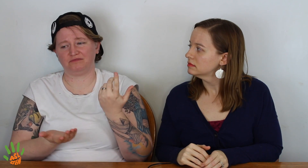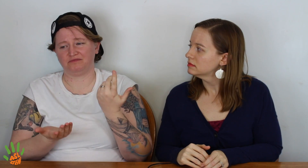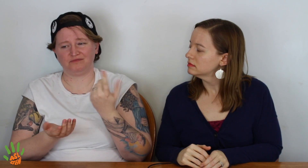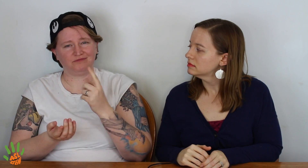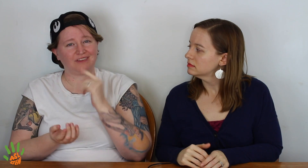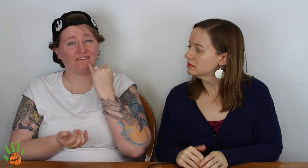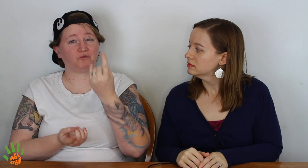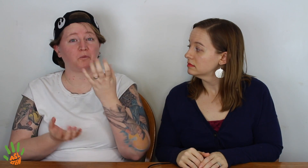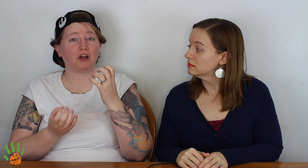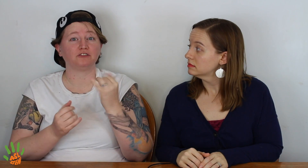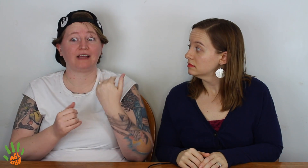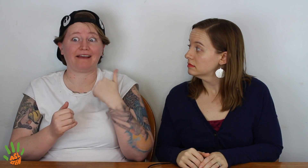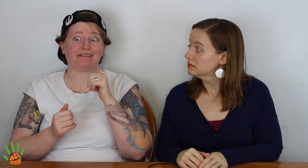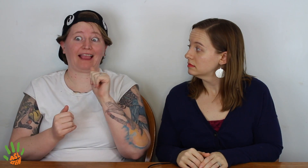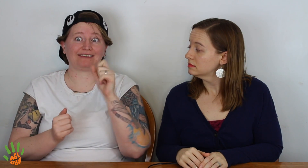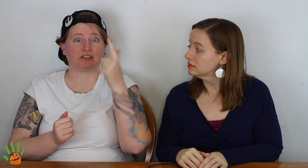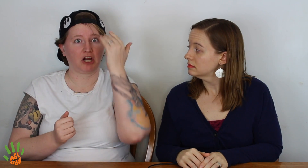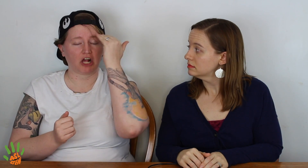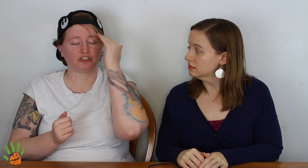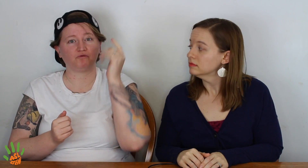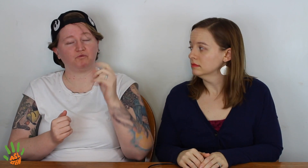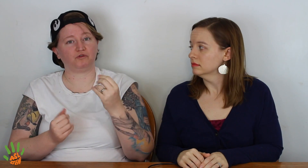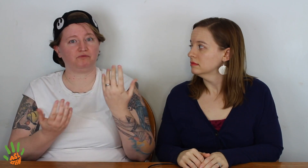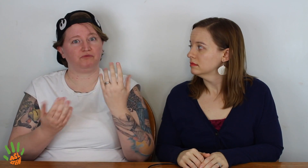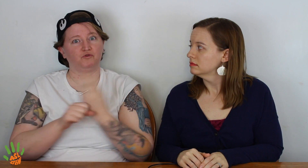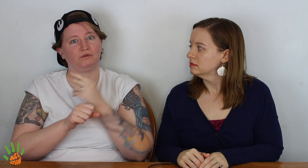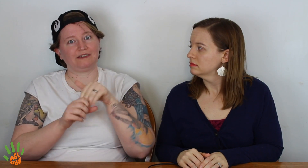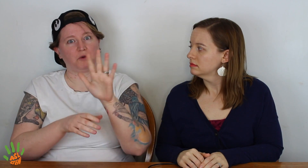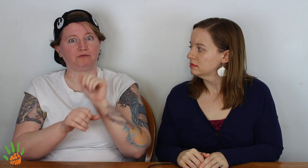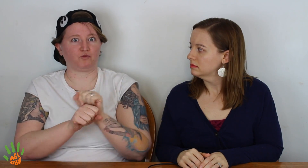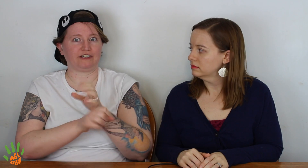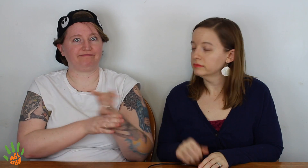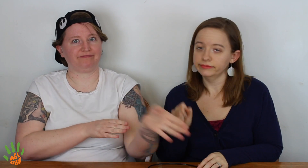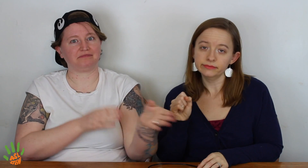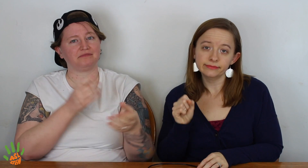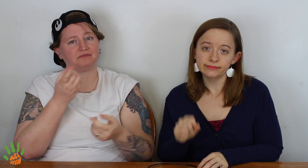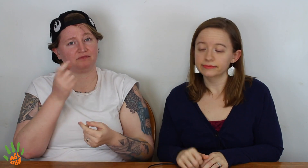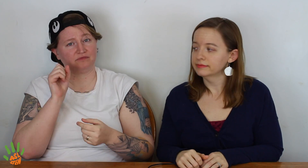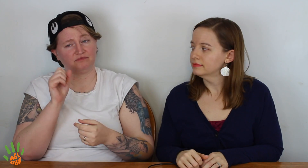But really, if you want to just have knowledge of ASL and use it within your career,